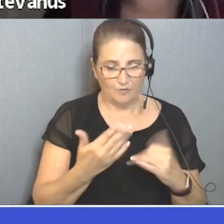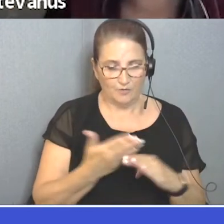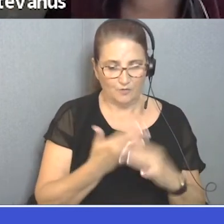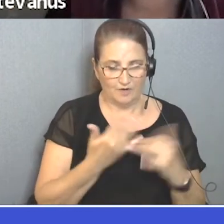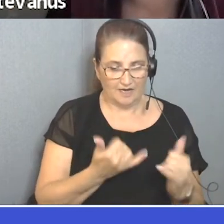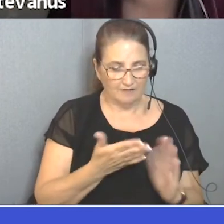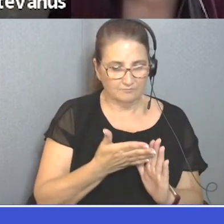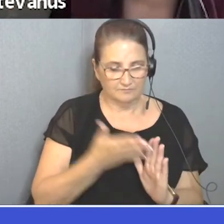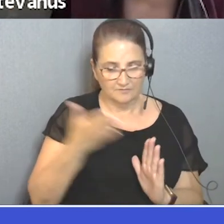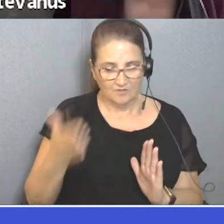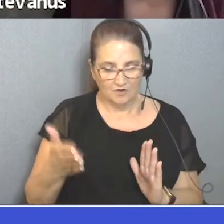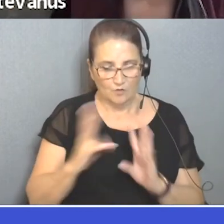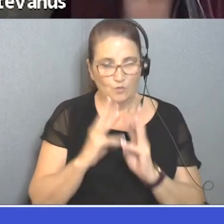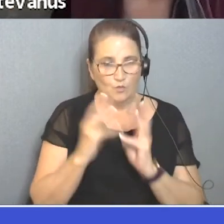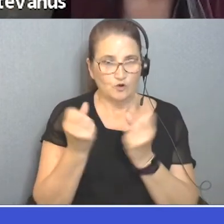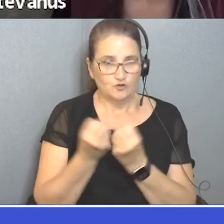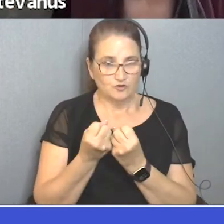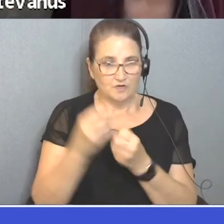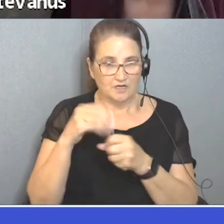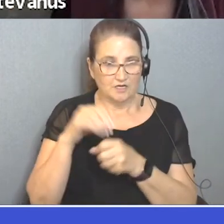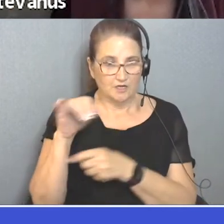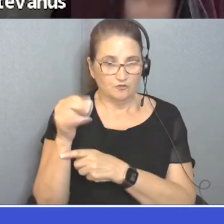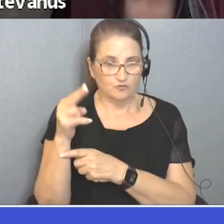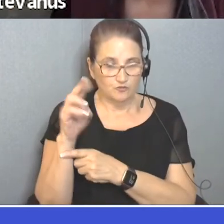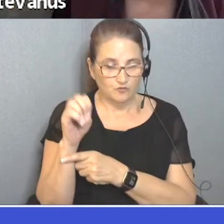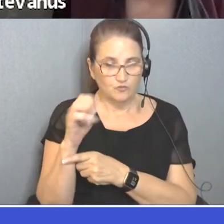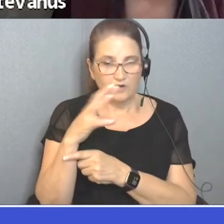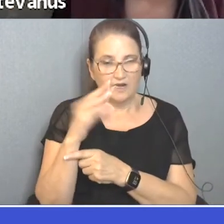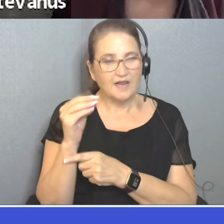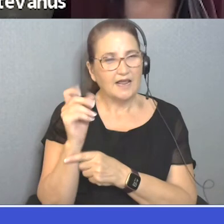and the next workshop that we're holding in